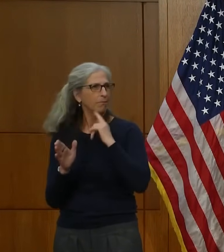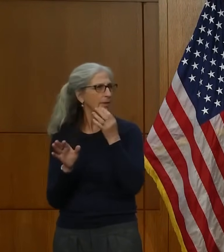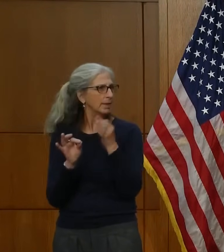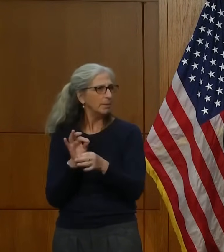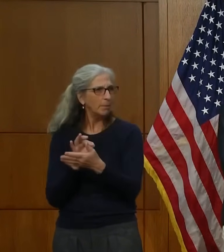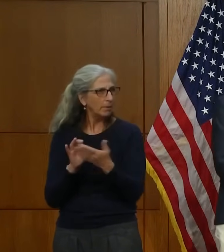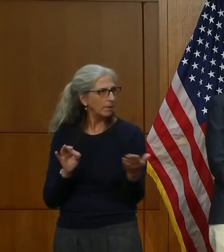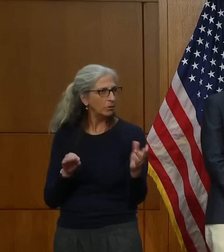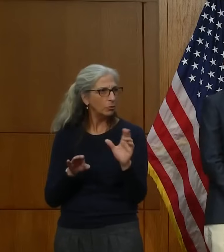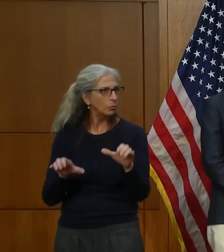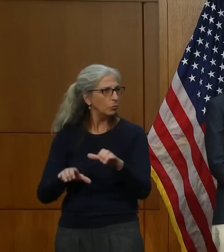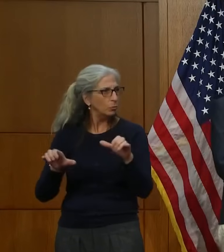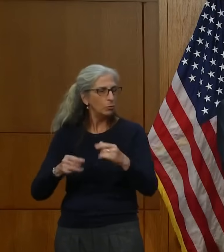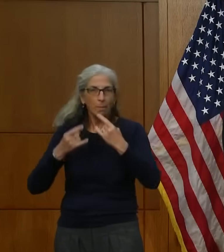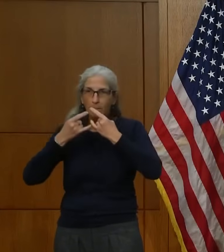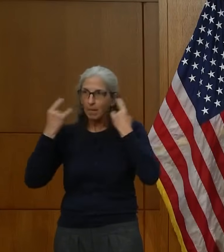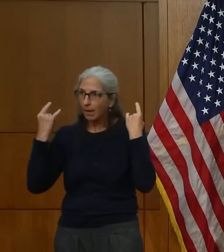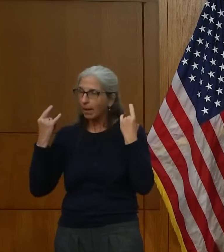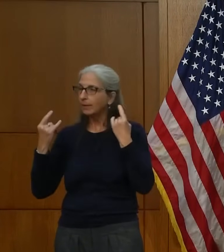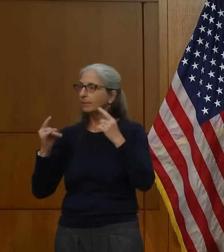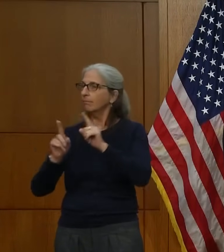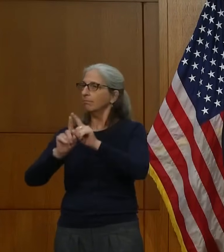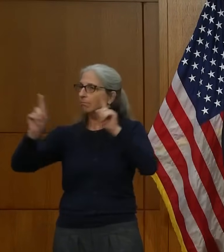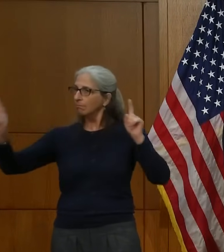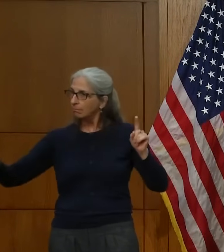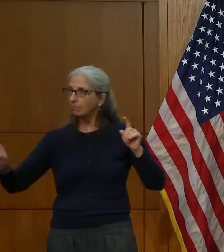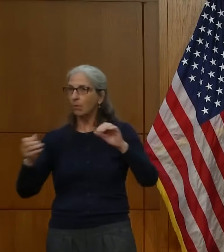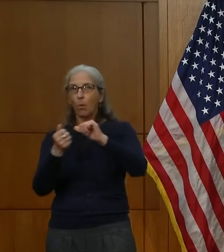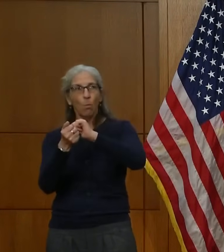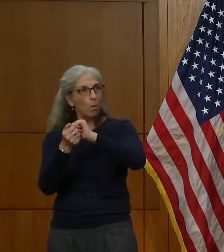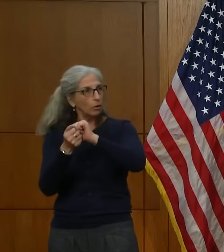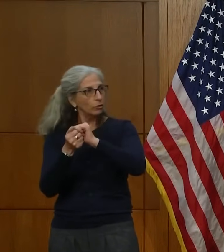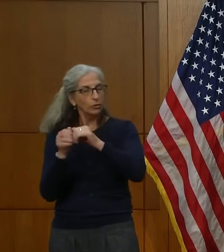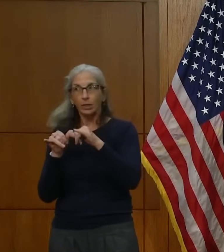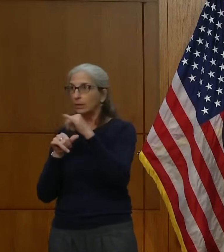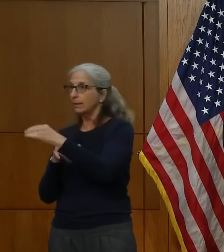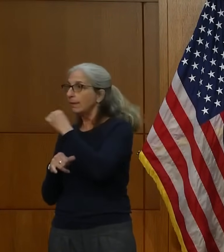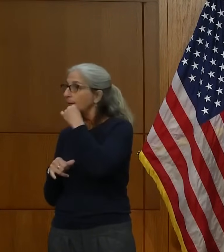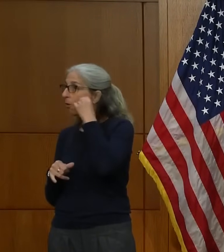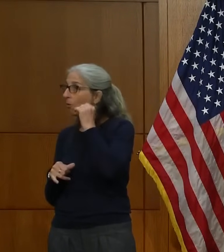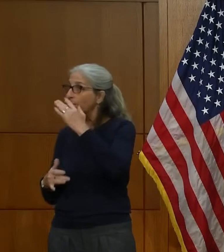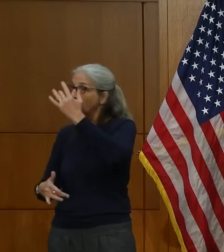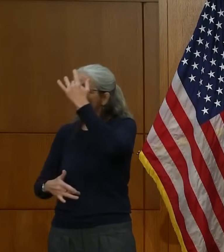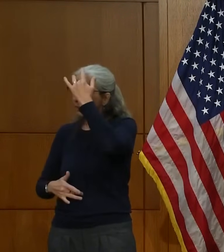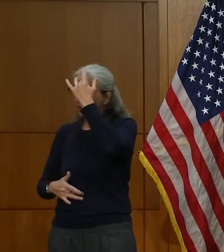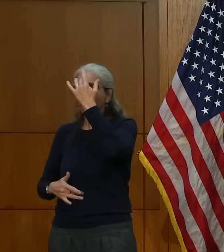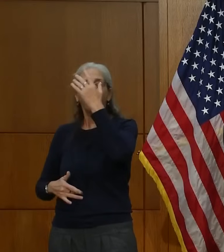THAT AS THE GOVERNMENT'S EMPHASIZED. THOSE SIMPLE